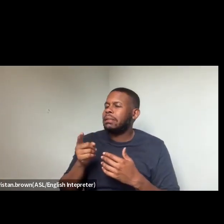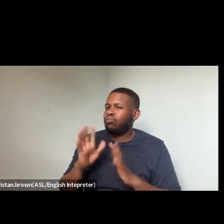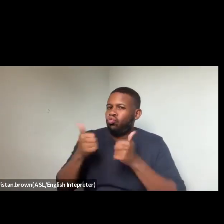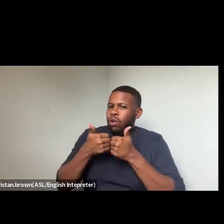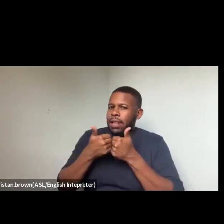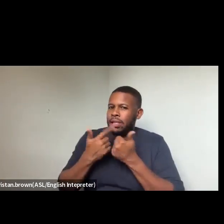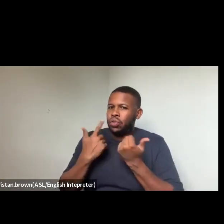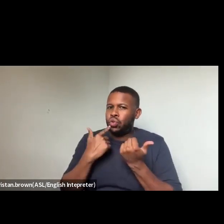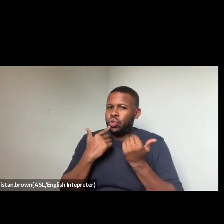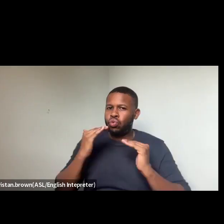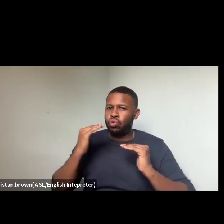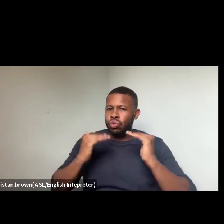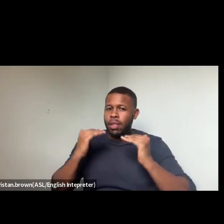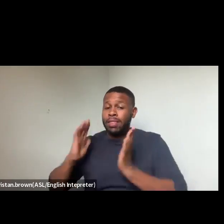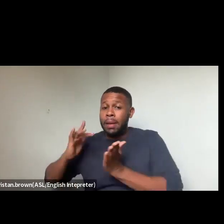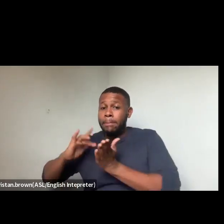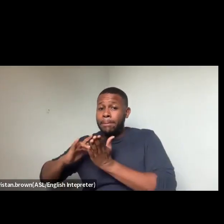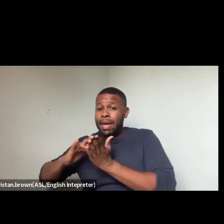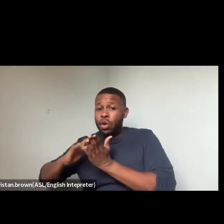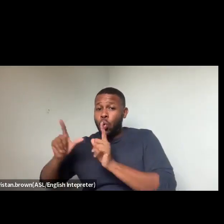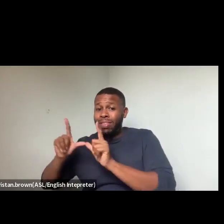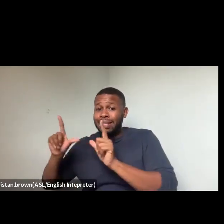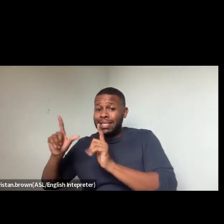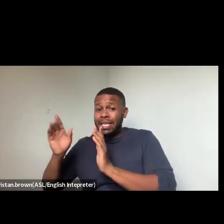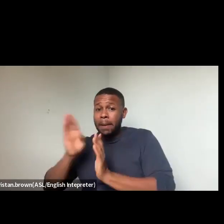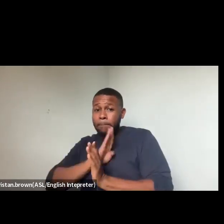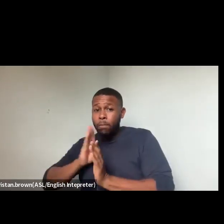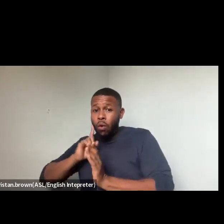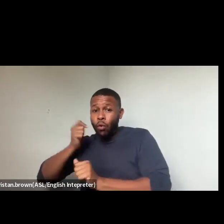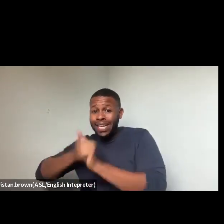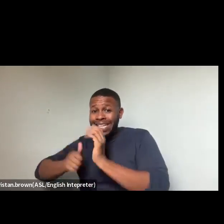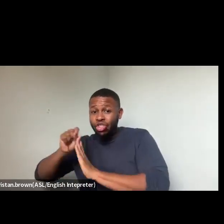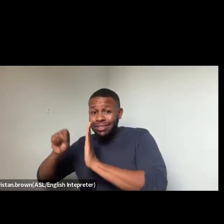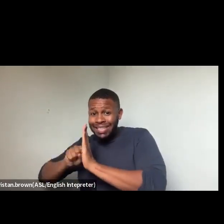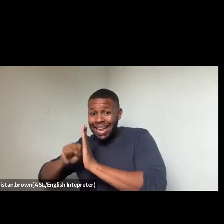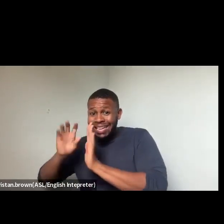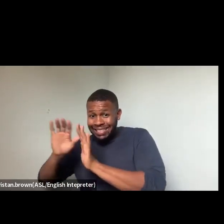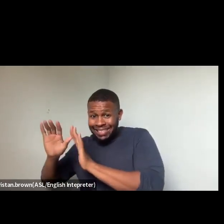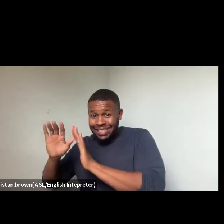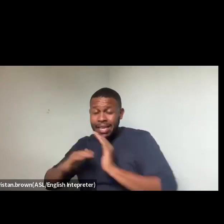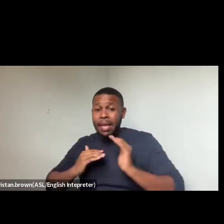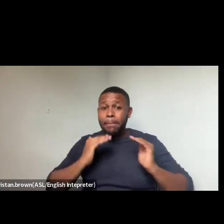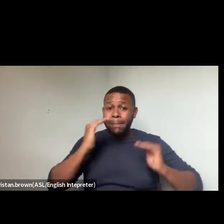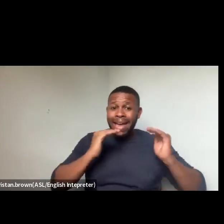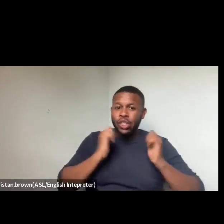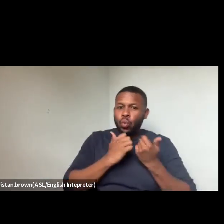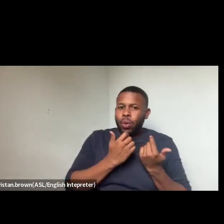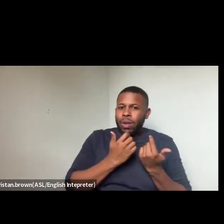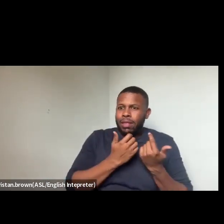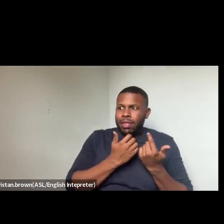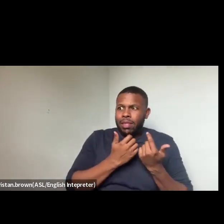To pass a law that would allow for more flexible across state